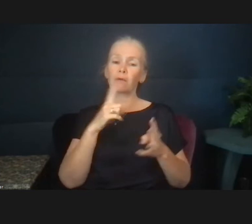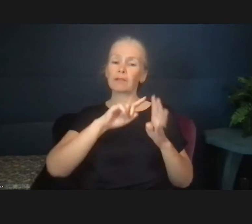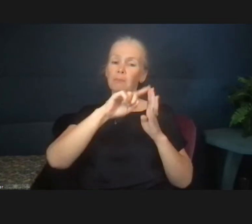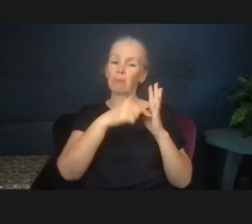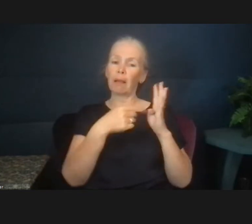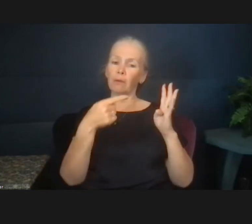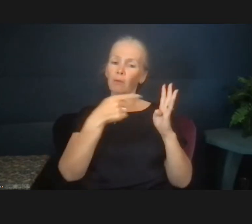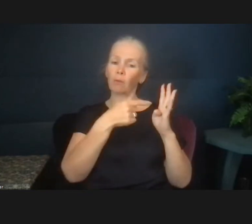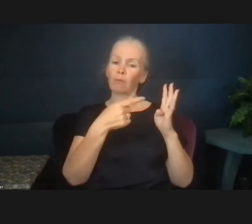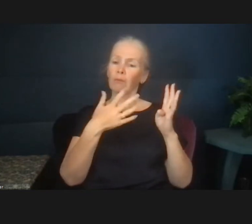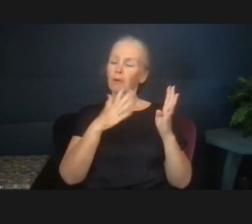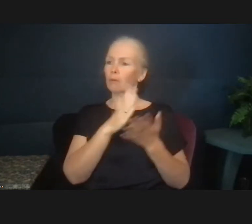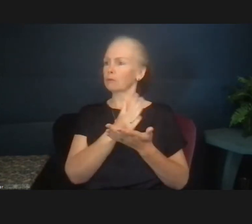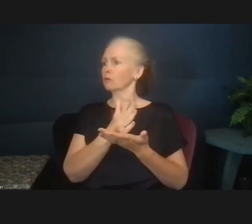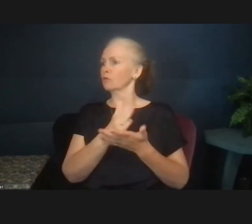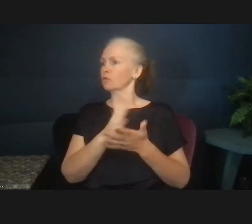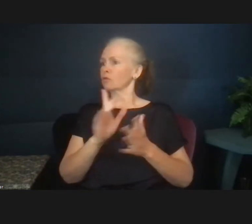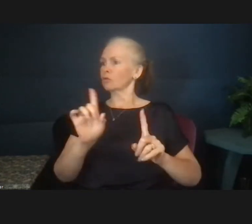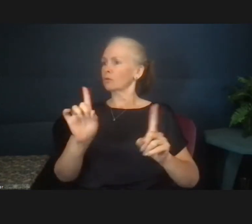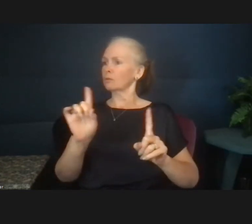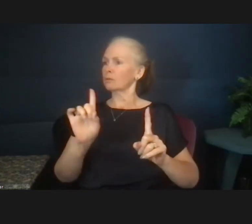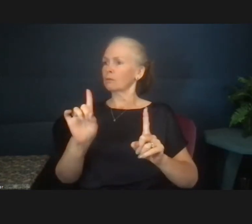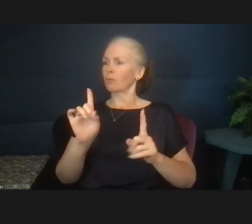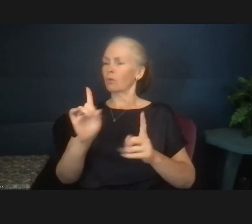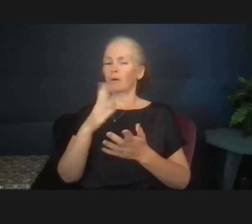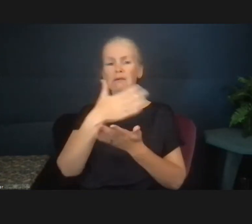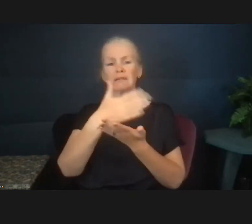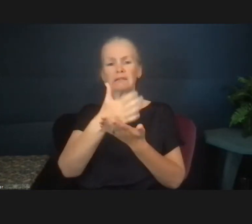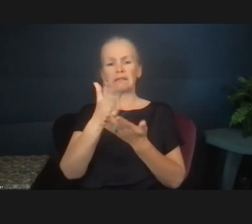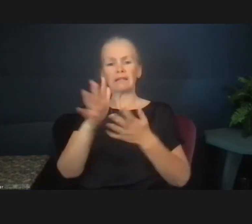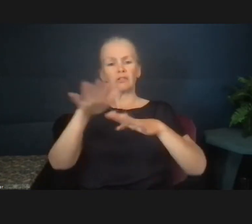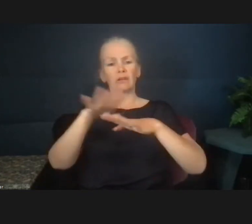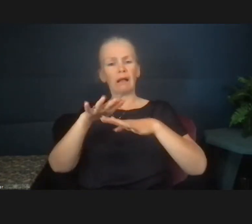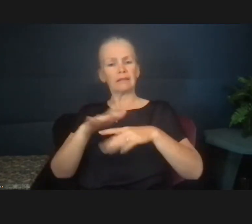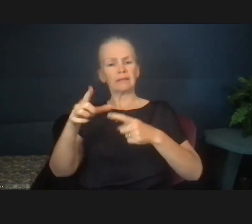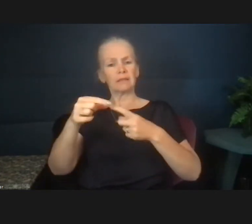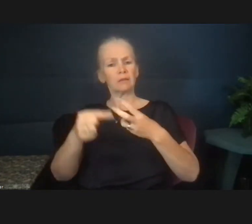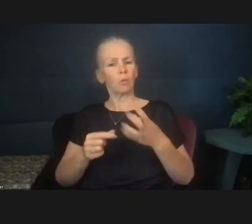I wasn't sure of what intersectionality actually was. I understood the concept,